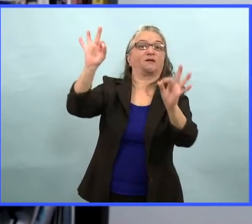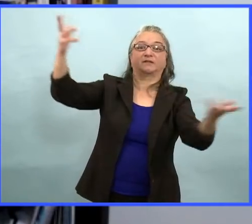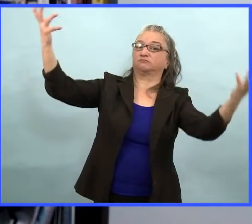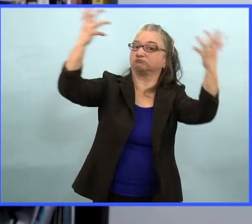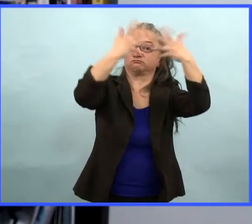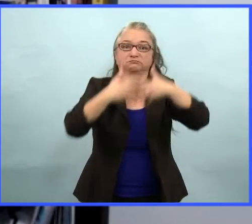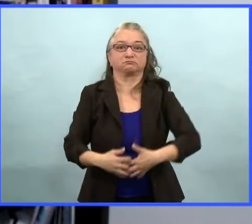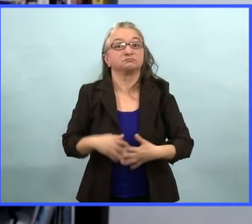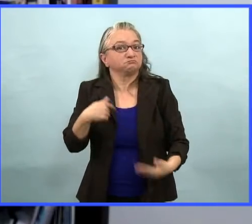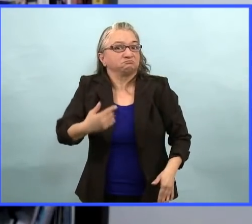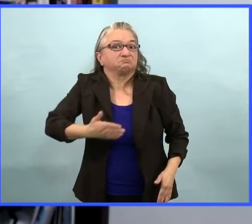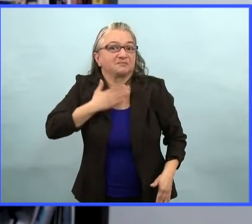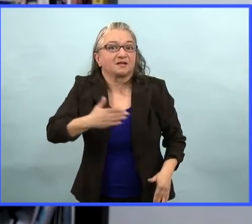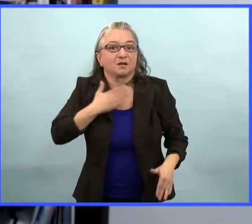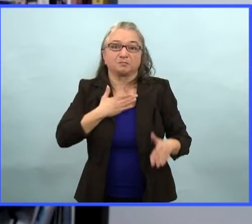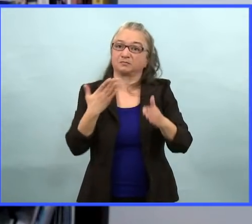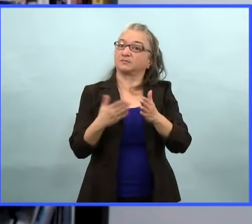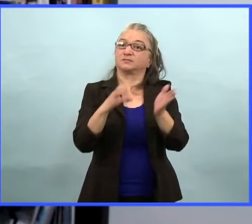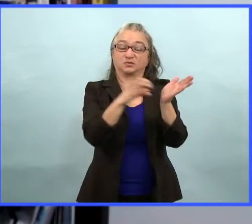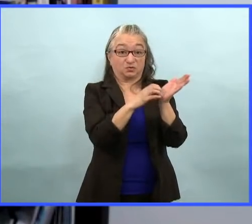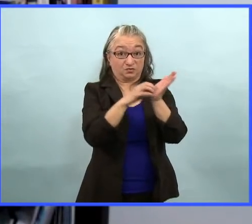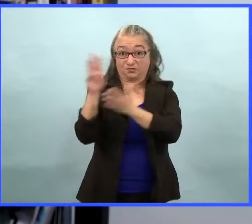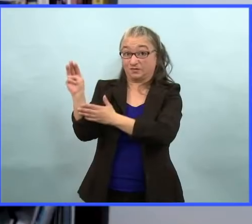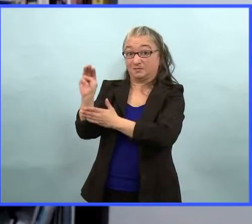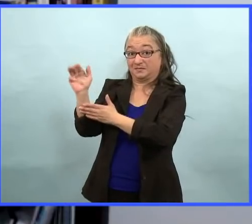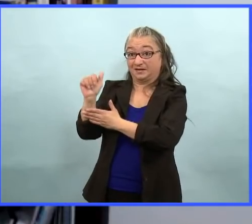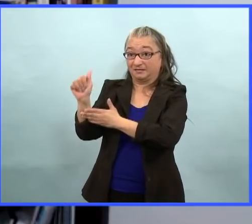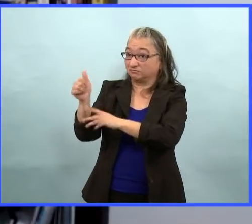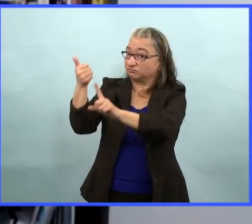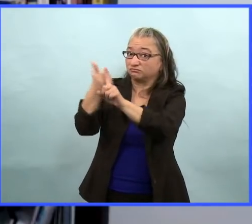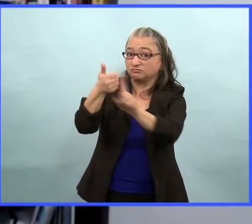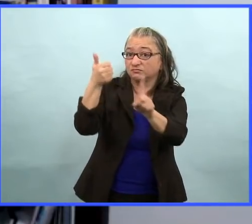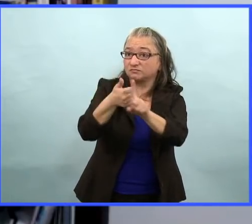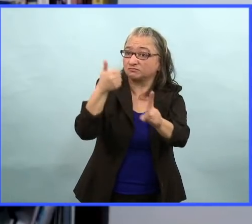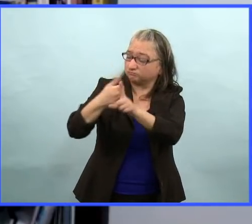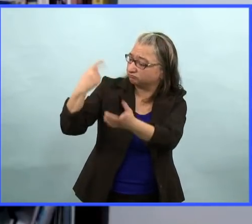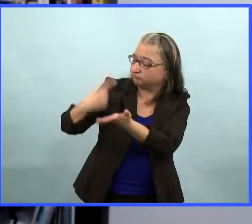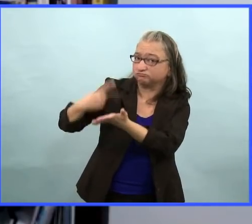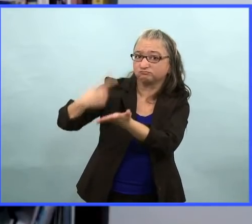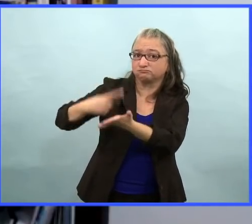taking the time to share that today because it does help us to communicate better with parents